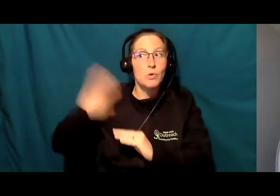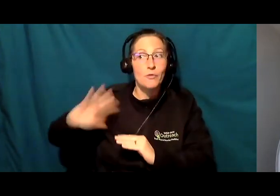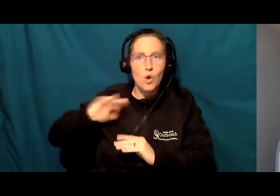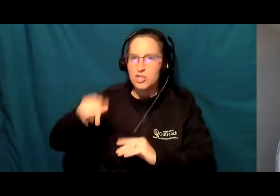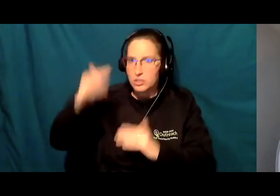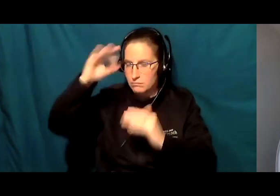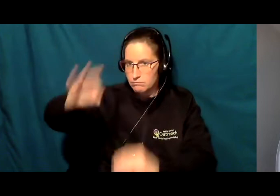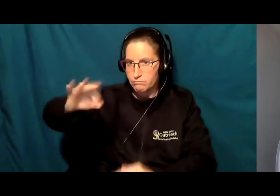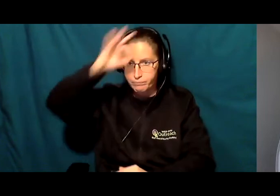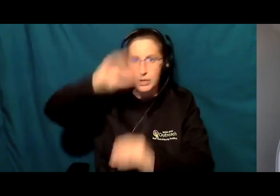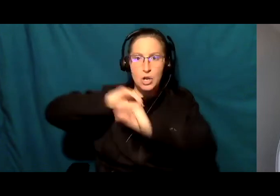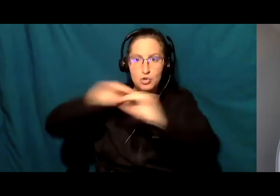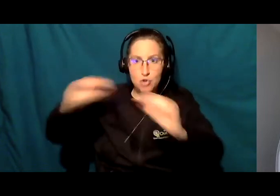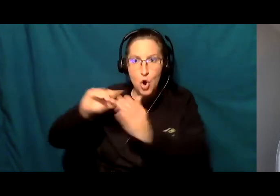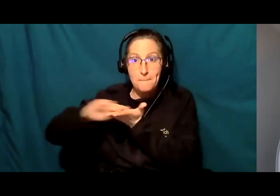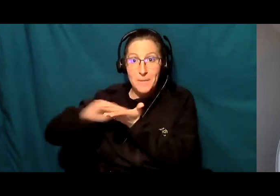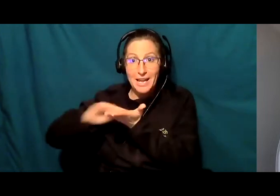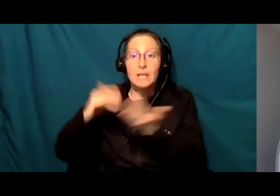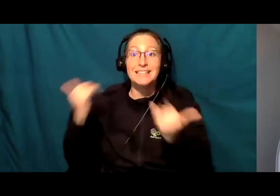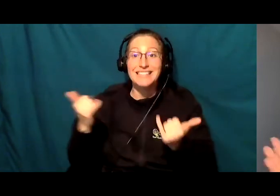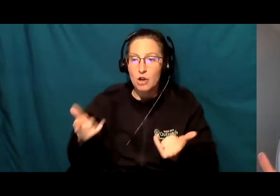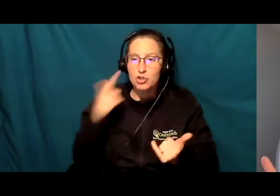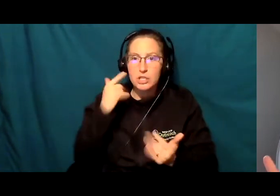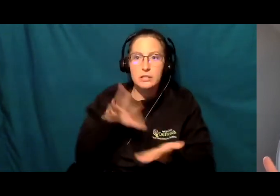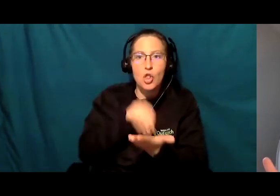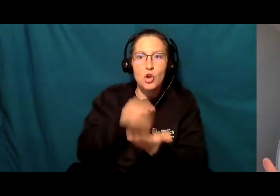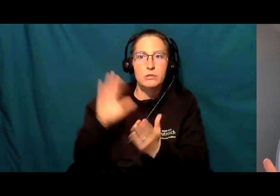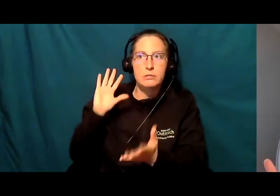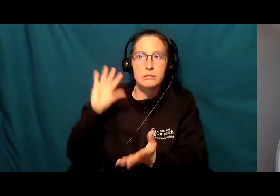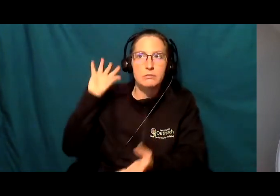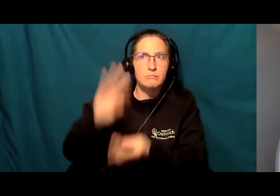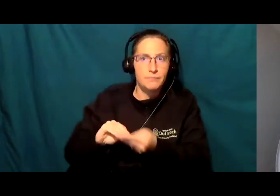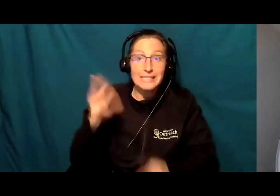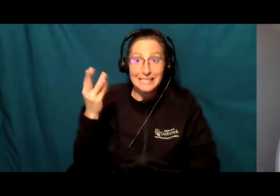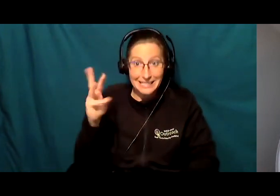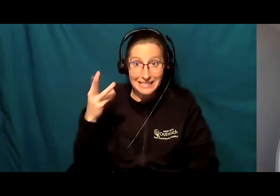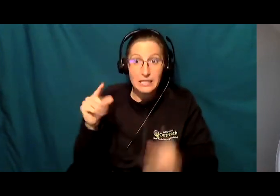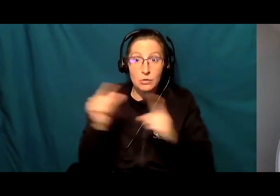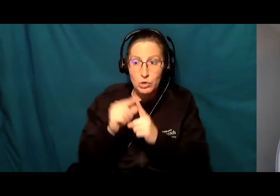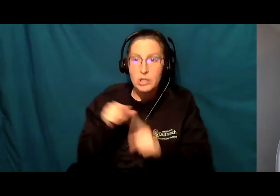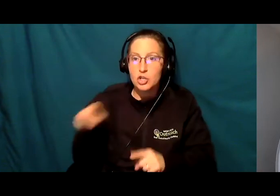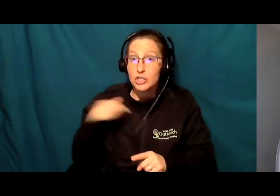And she has almost 16 words. And she can use them in sentences and she can read them.